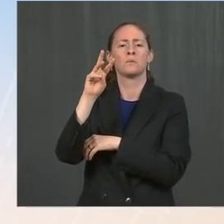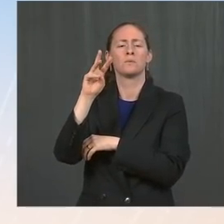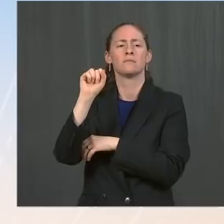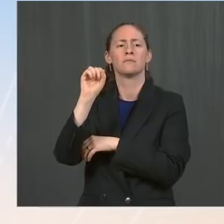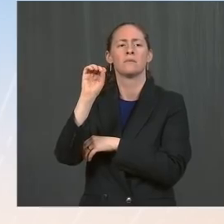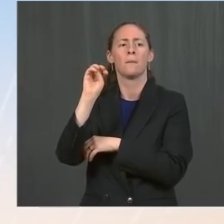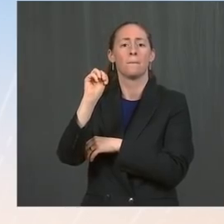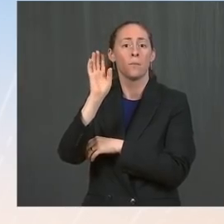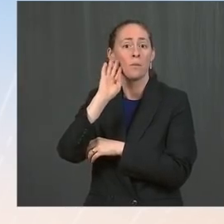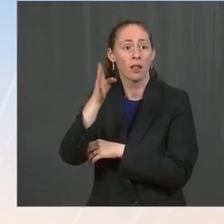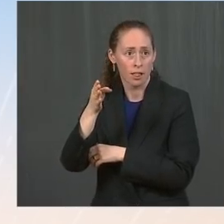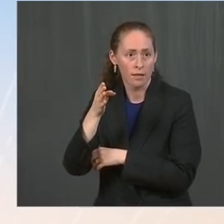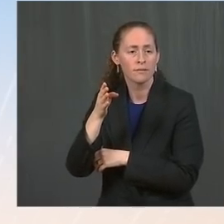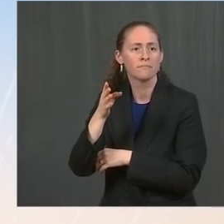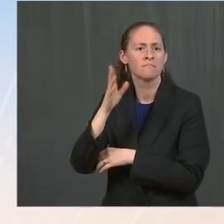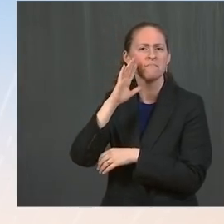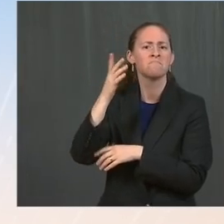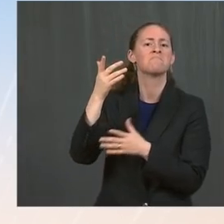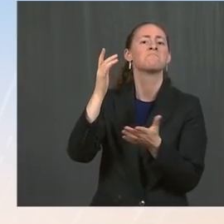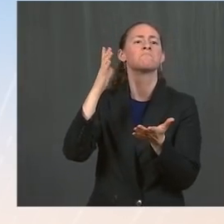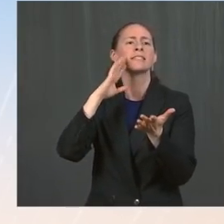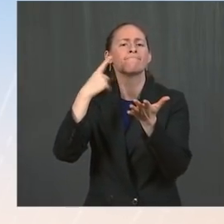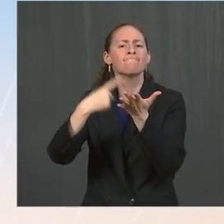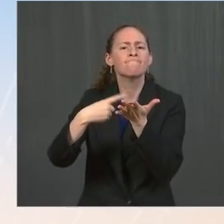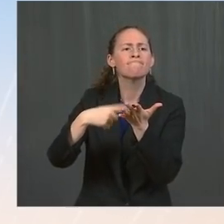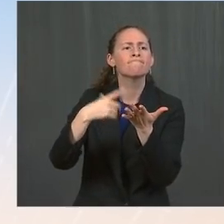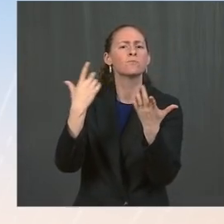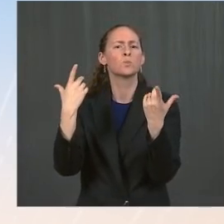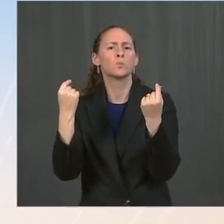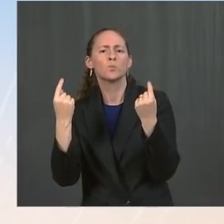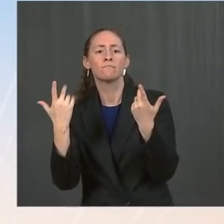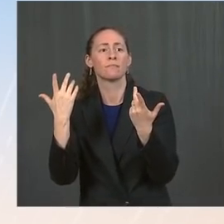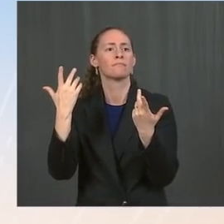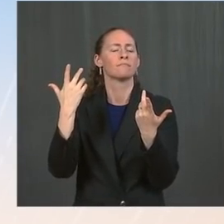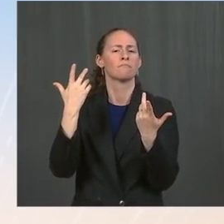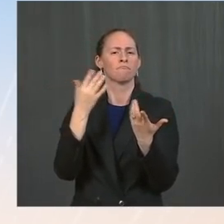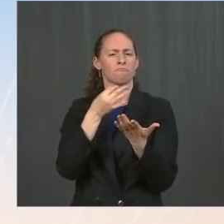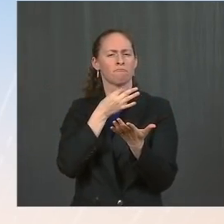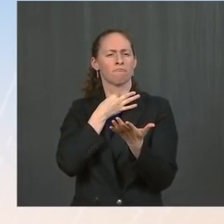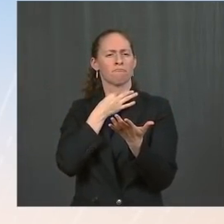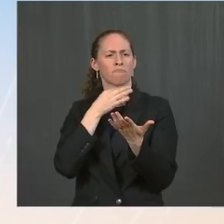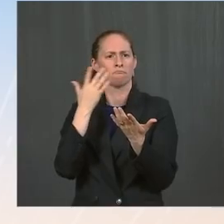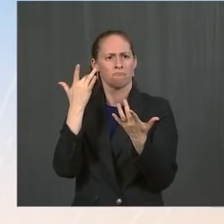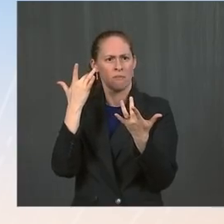Why does he think it's important to go to California to campaign for the governor at this point? Ms. Psaki: Because the election is Tuesday.